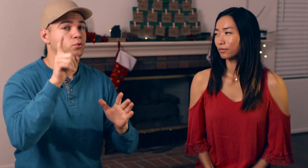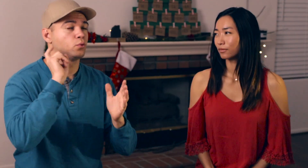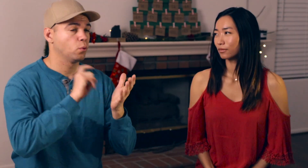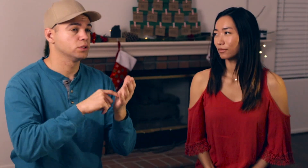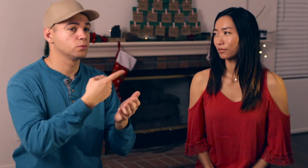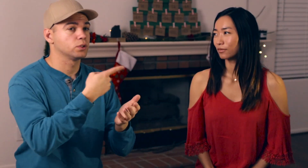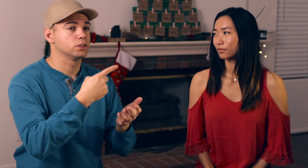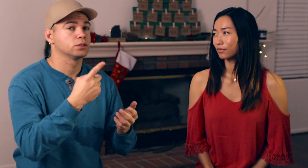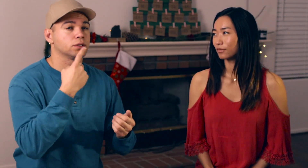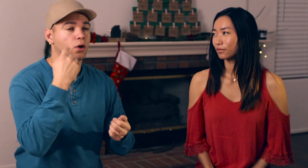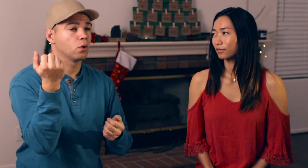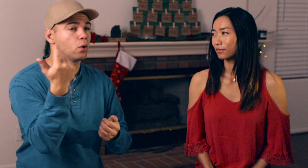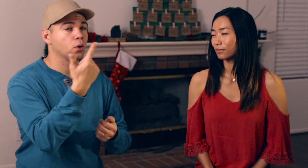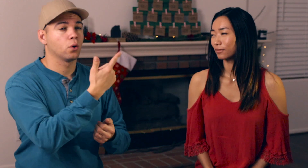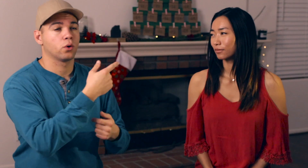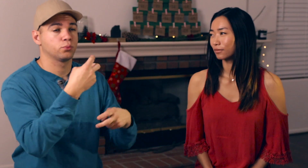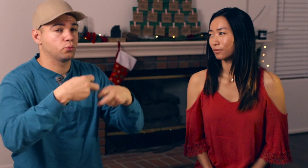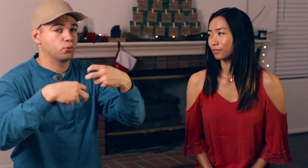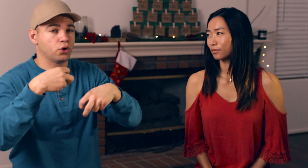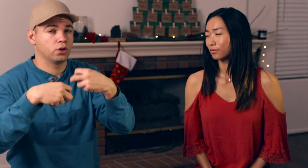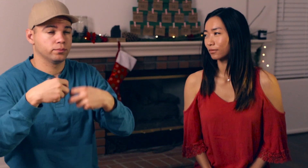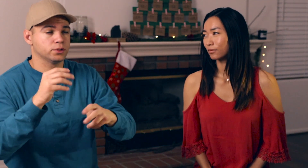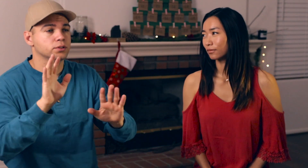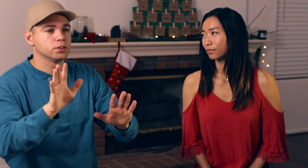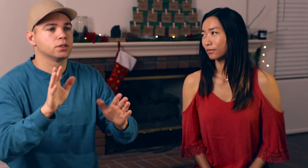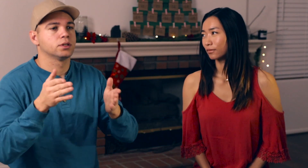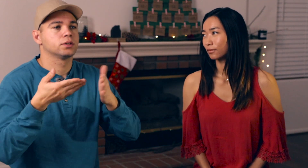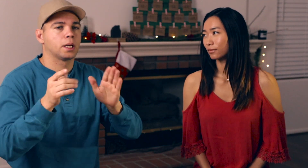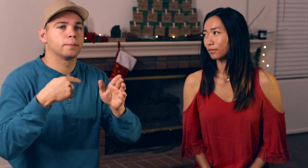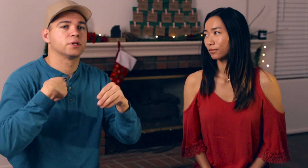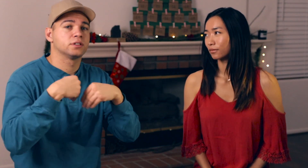You noticed we said all the problems. Let me give you